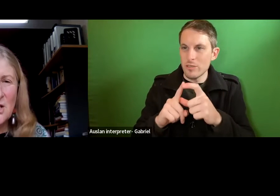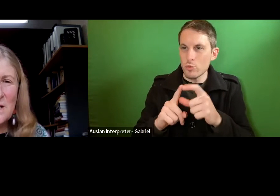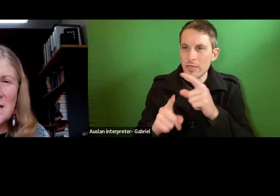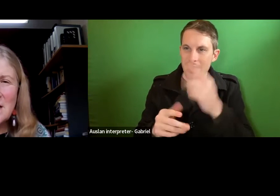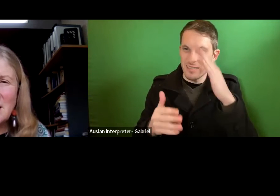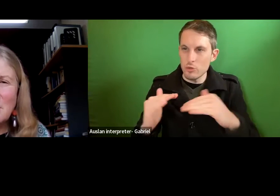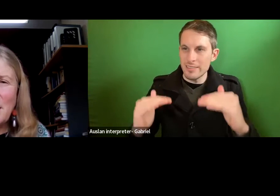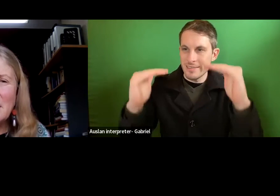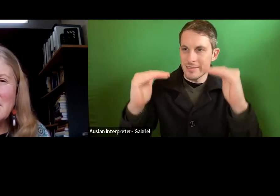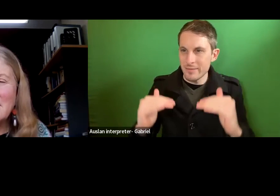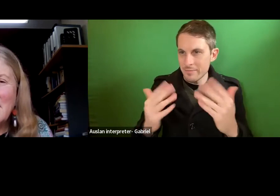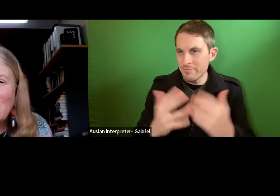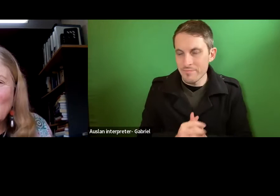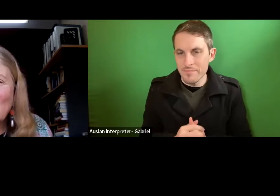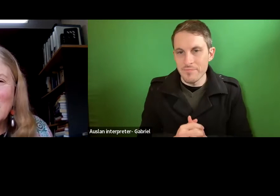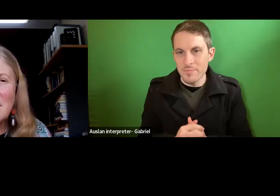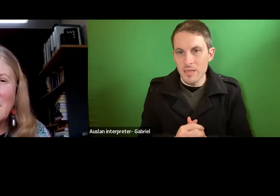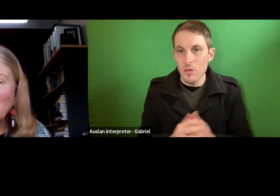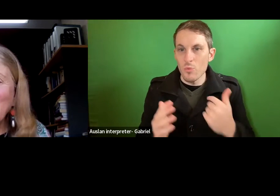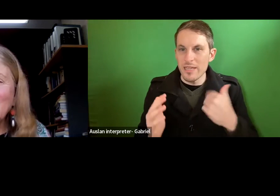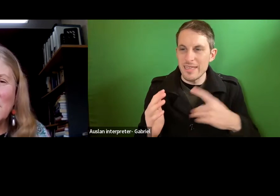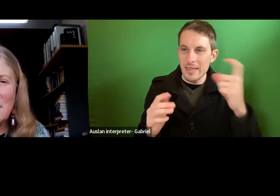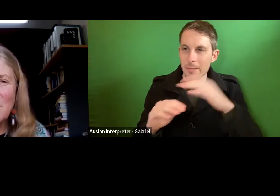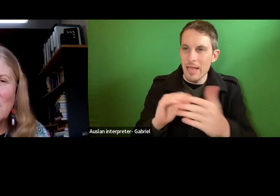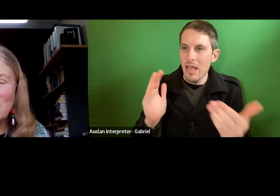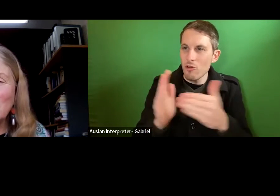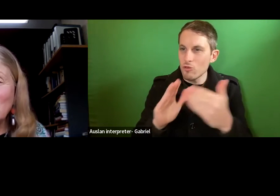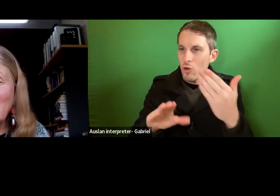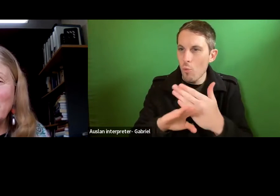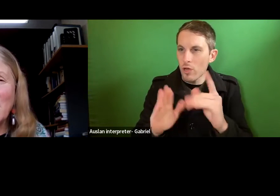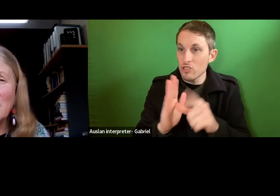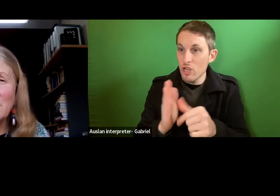So we need to think about extra working time perhaps for some students who do have mild